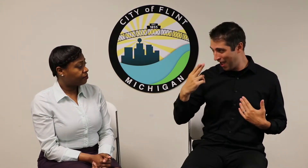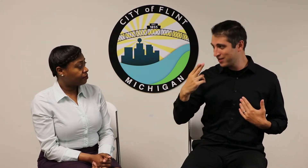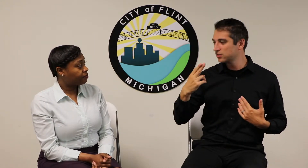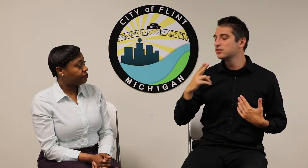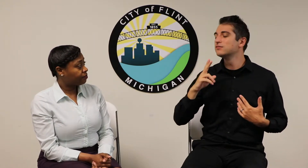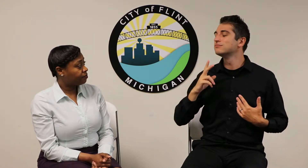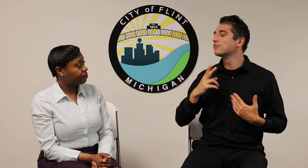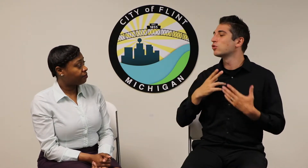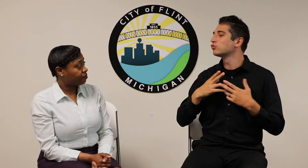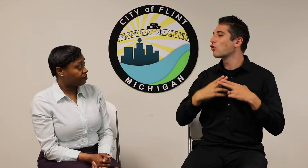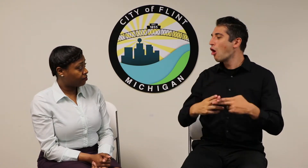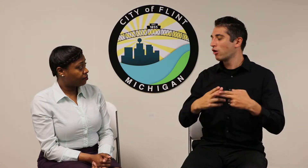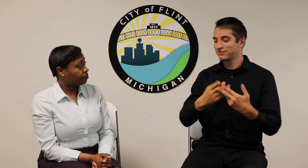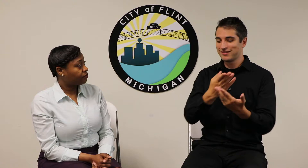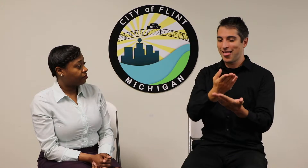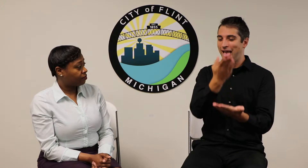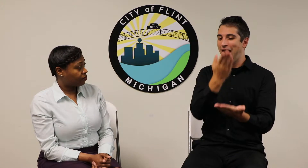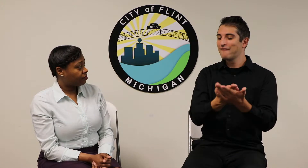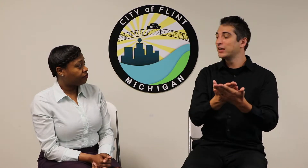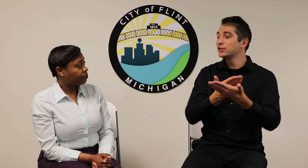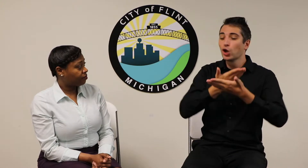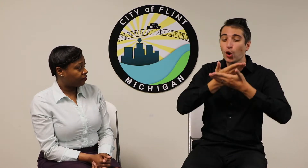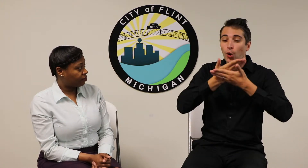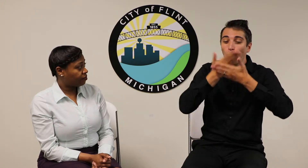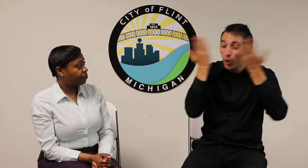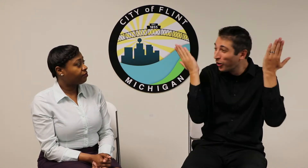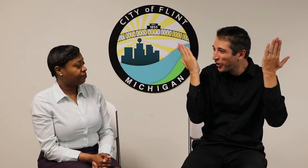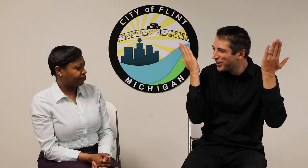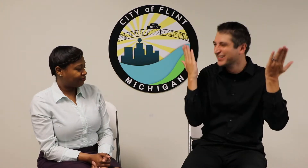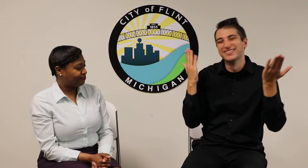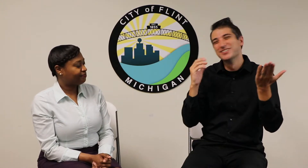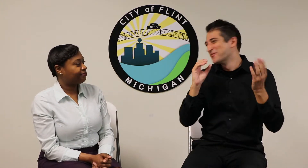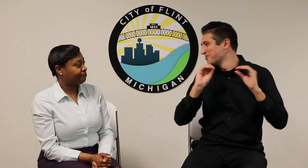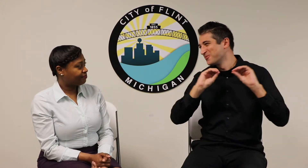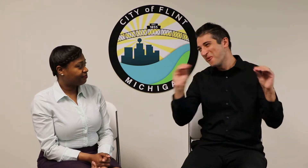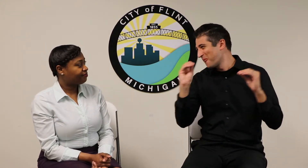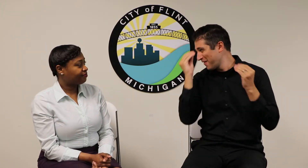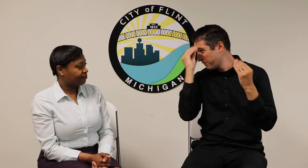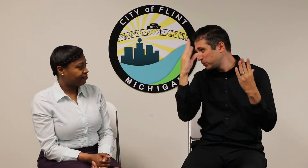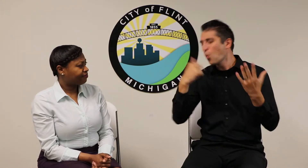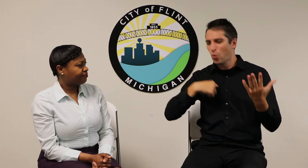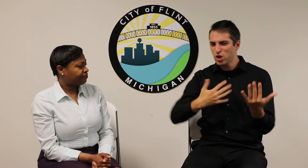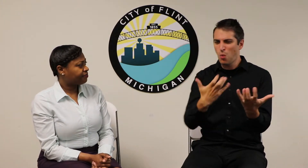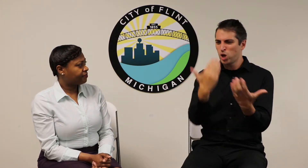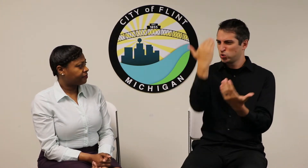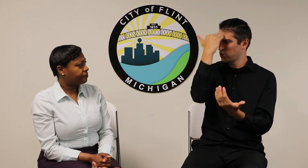the effect of this long term, recently-released lead in the blood in